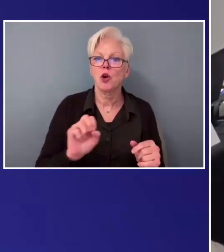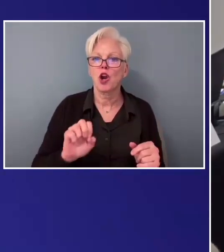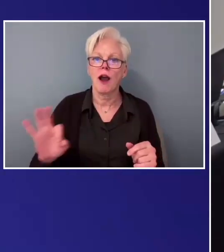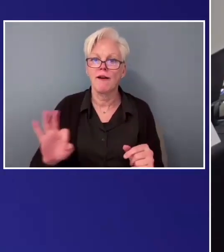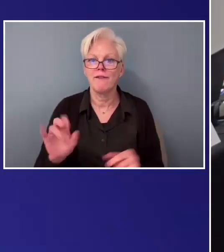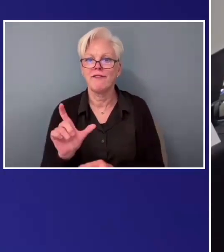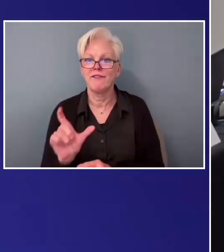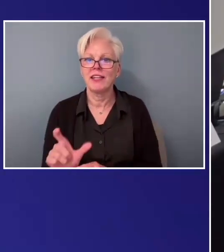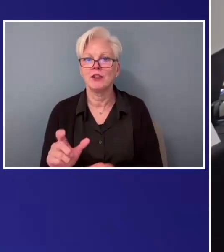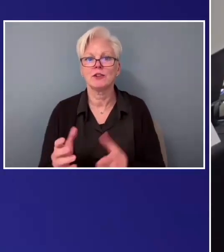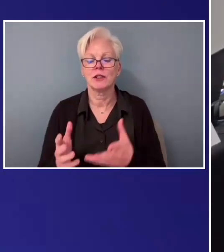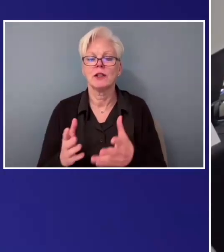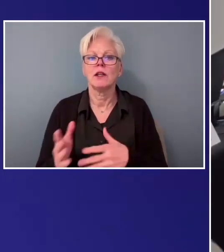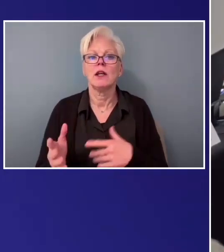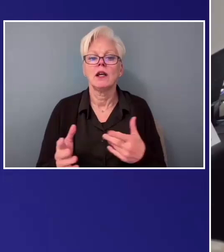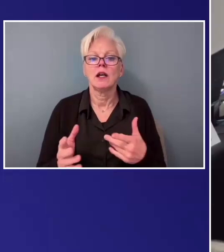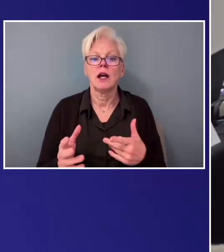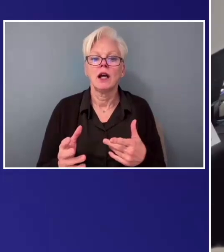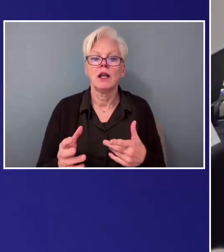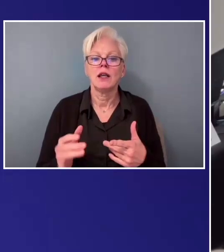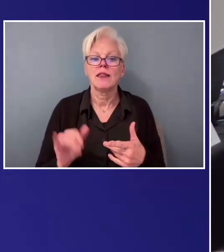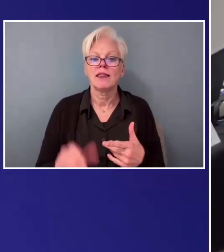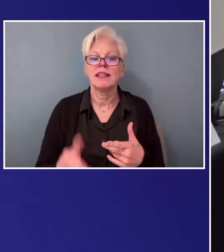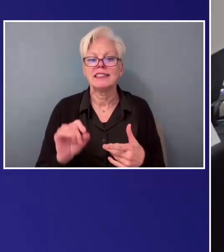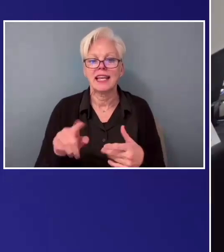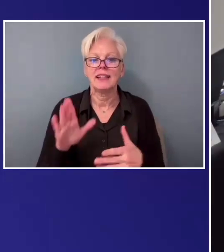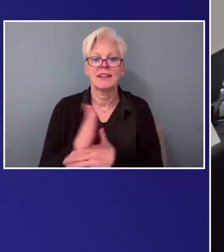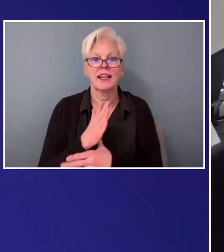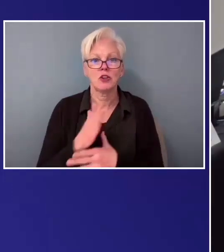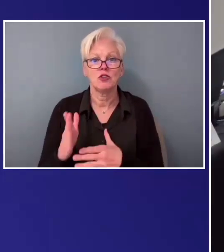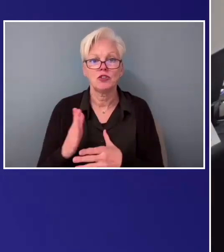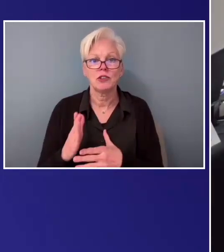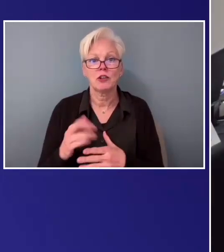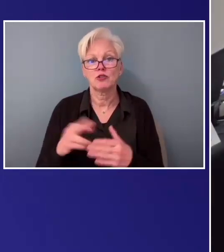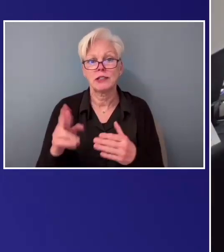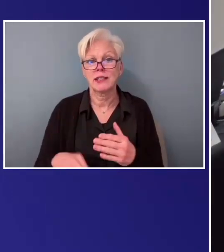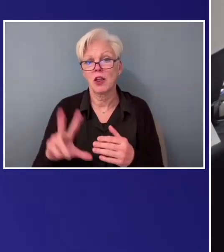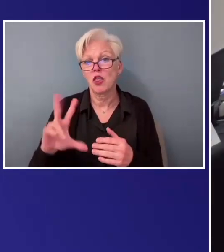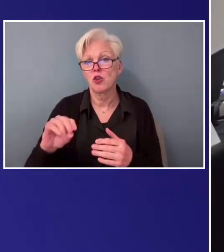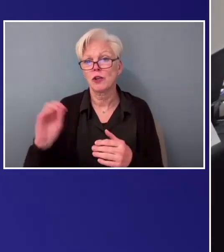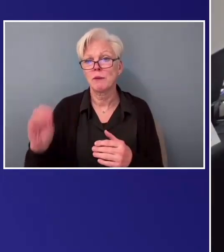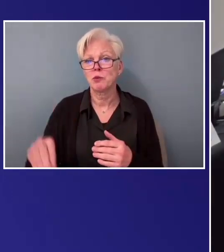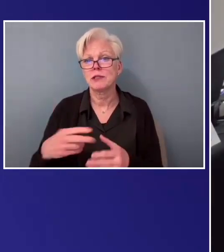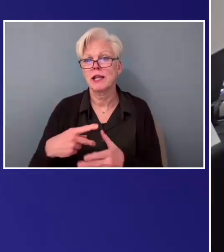data you've shared us results in nearly 30% of the programs that fail being cosmetology